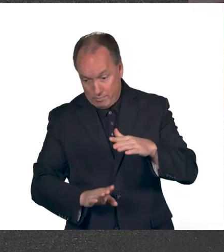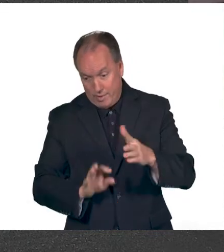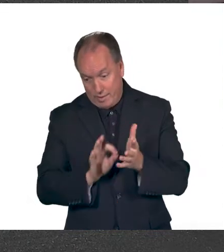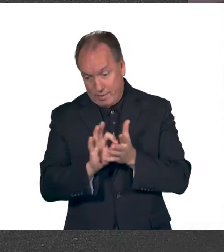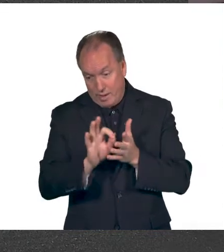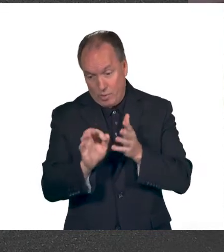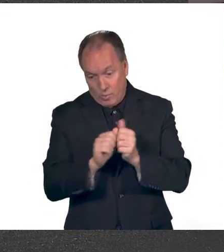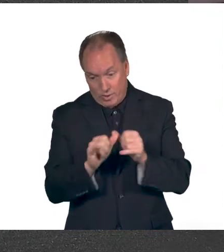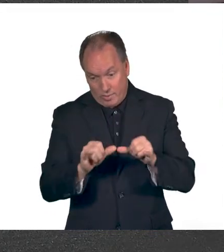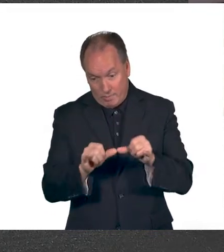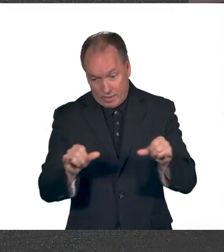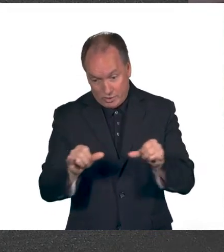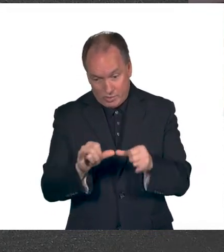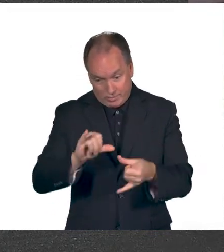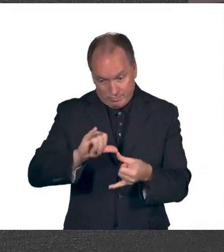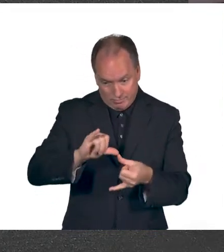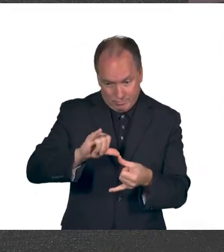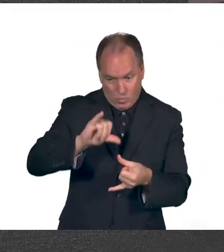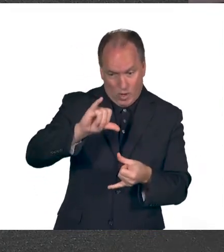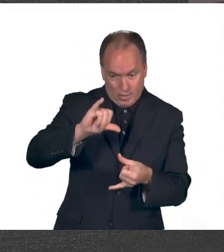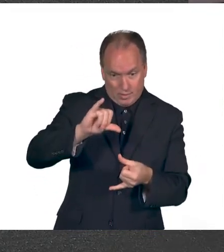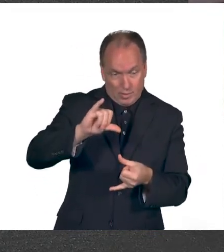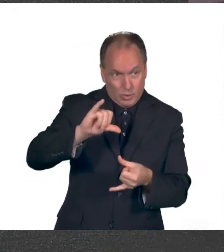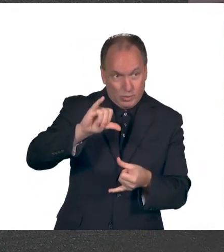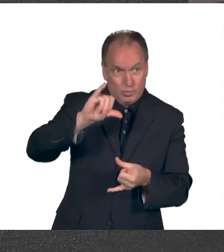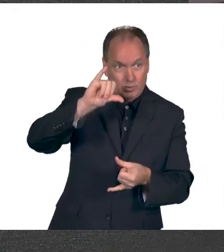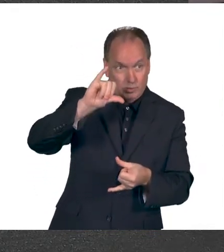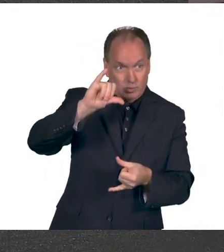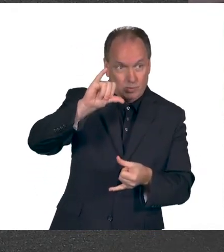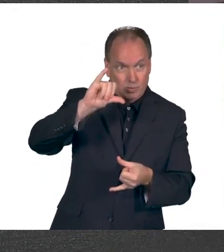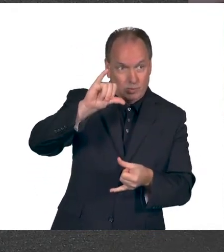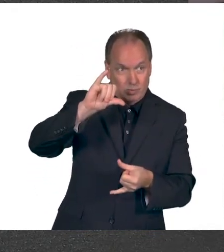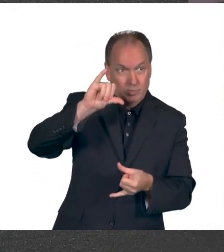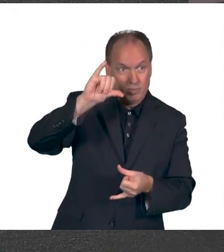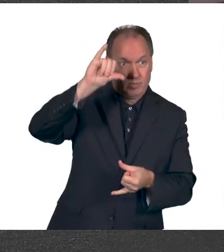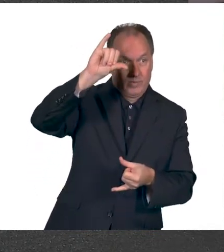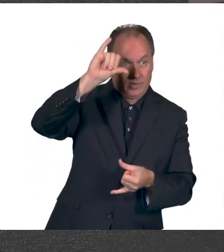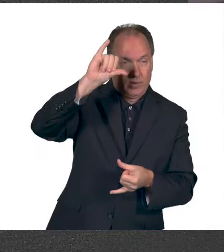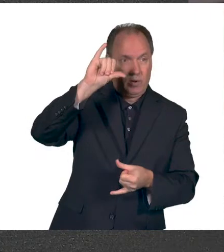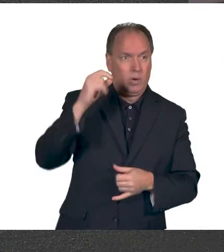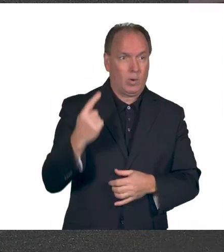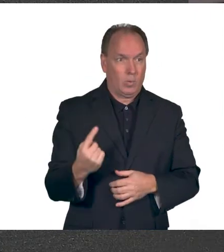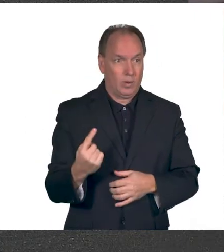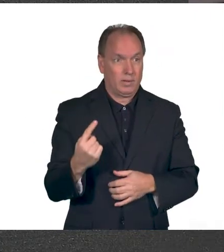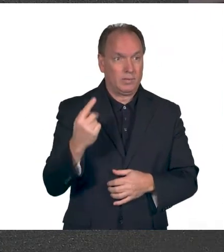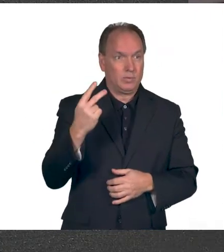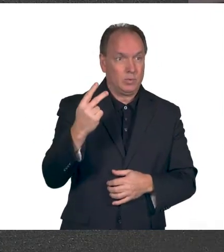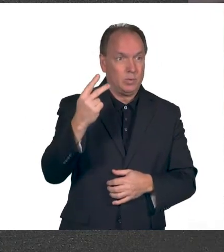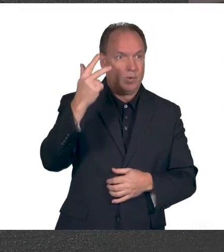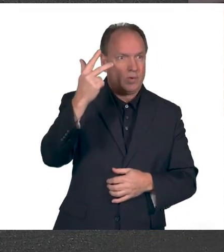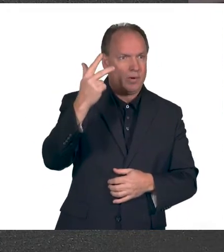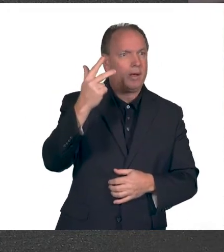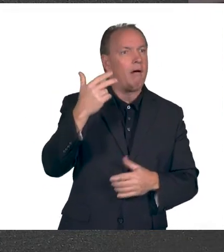when we count with our measuring. Here we go. One, two, three,